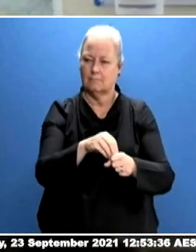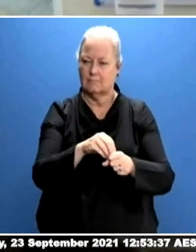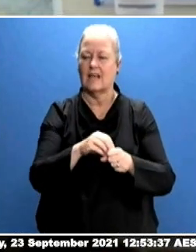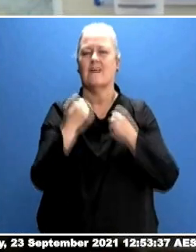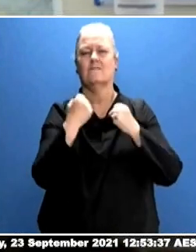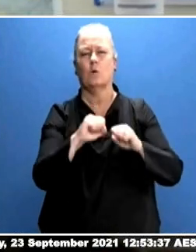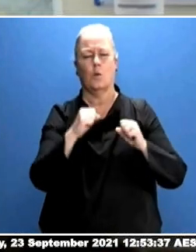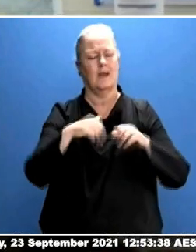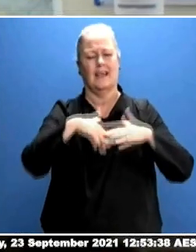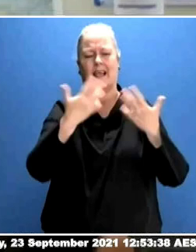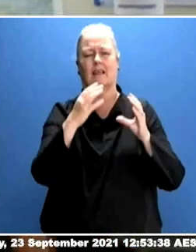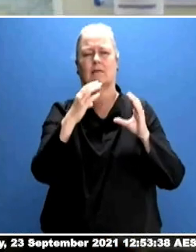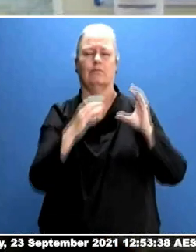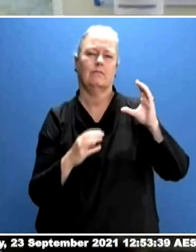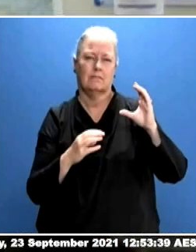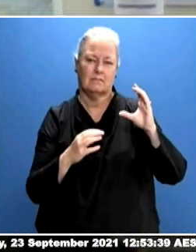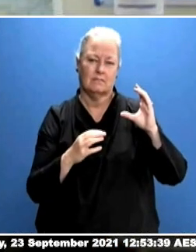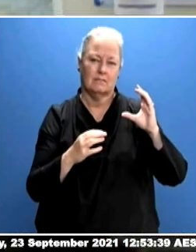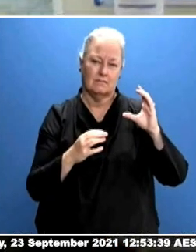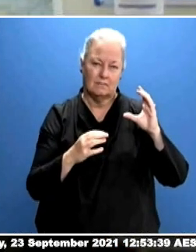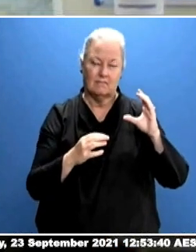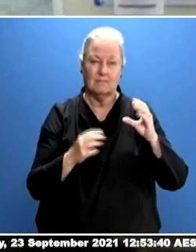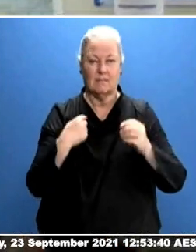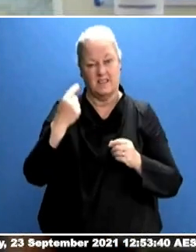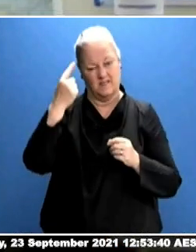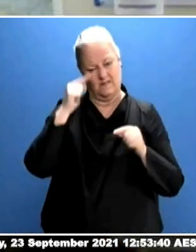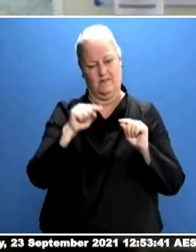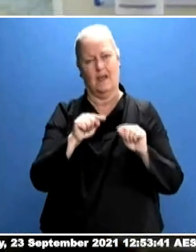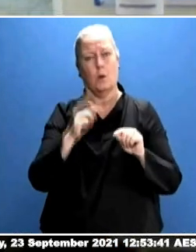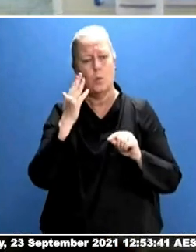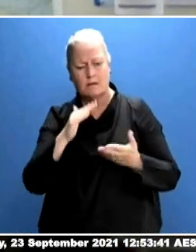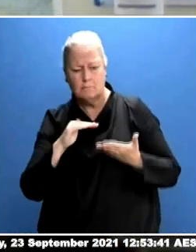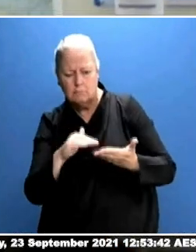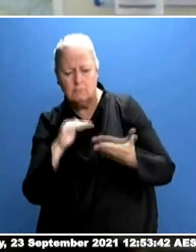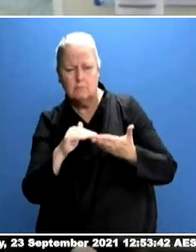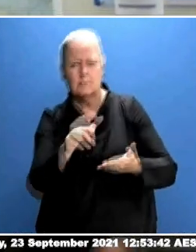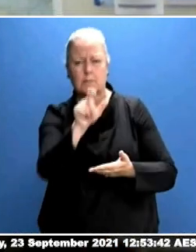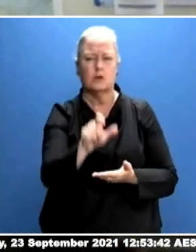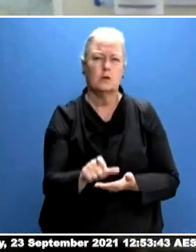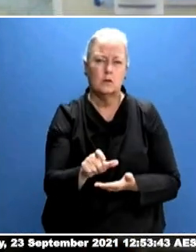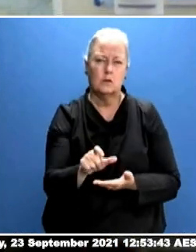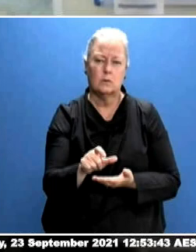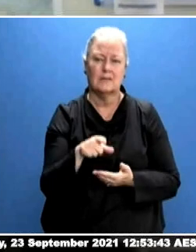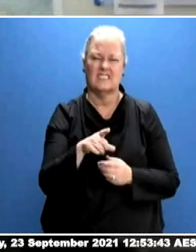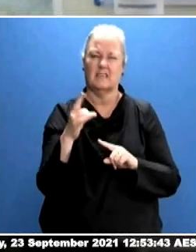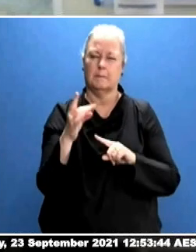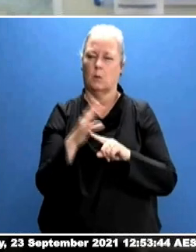And the therapeutic nature of a facility that recognises in